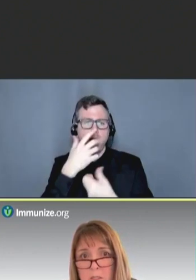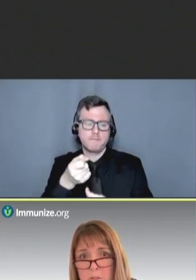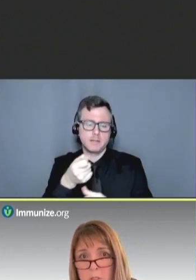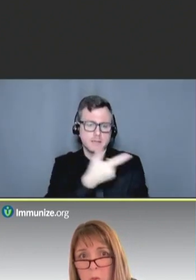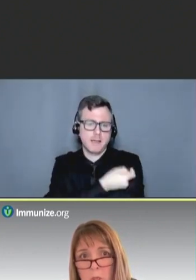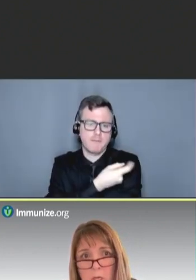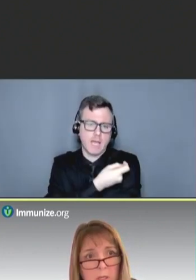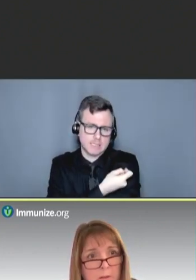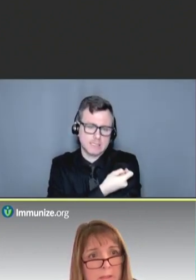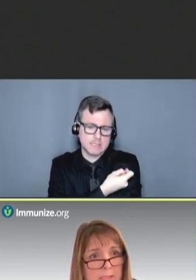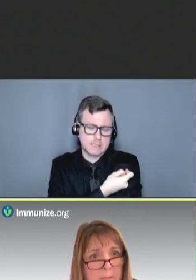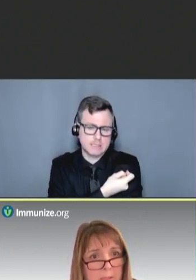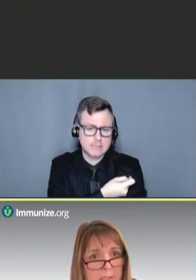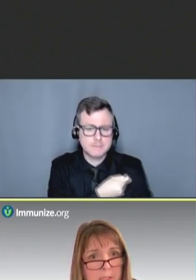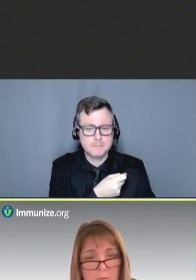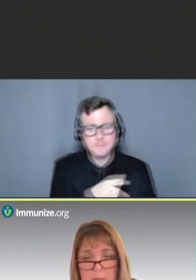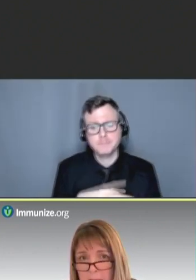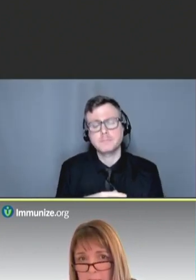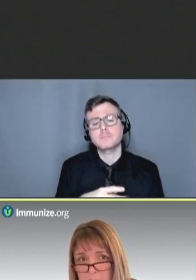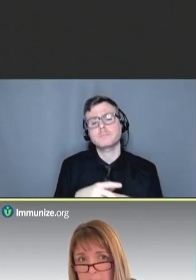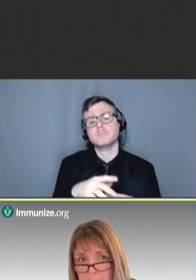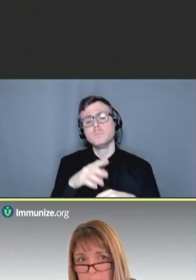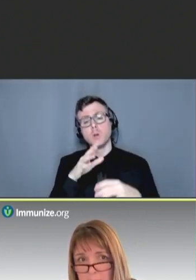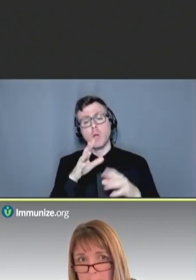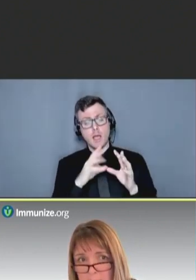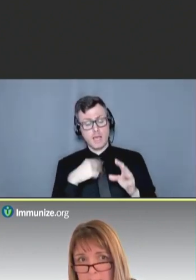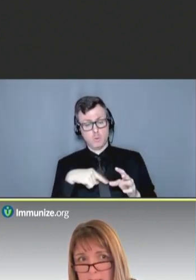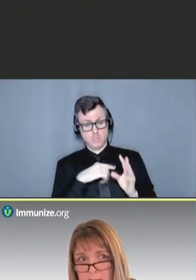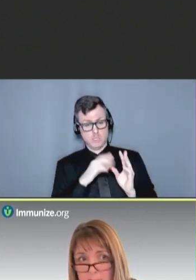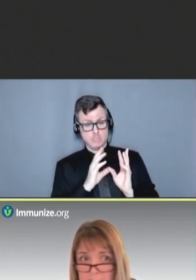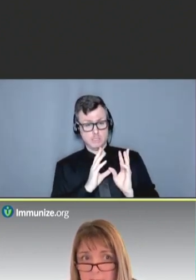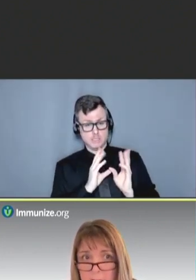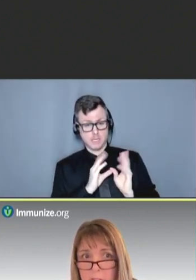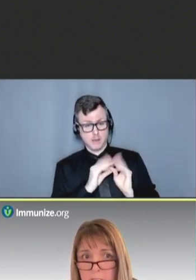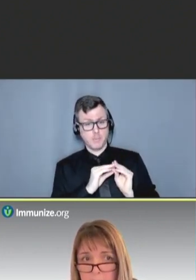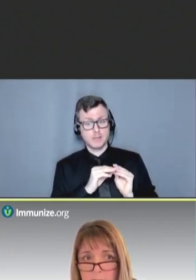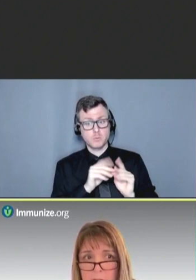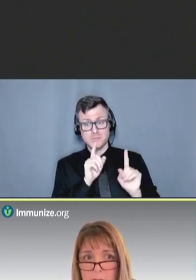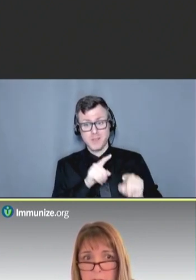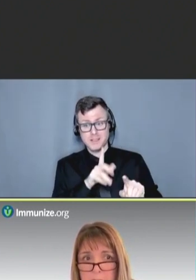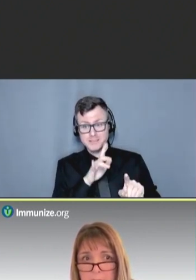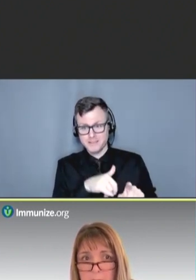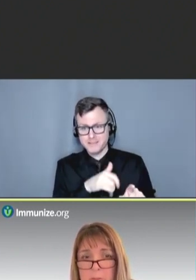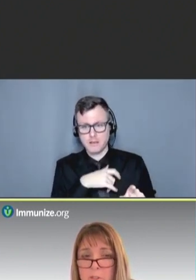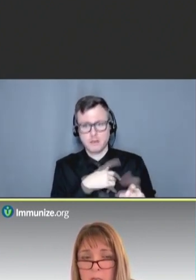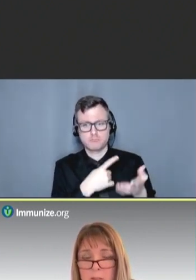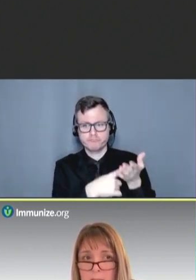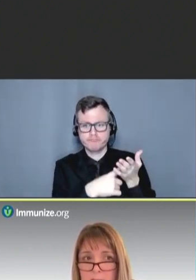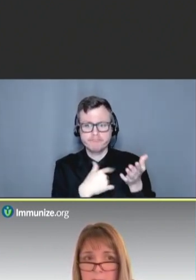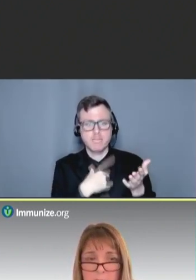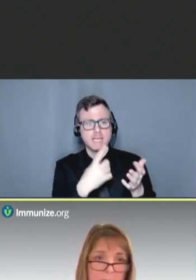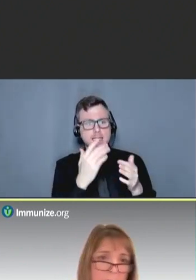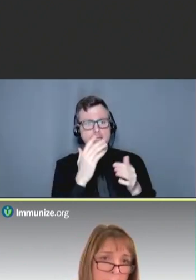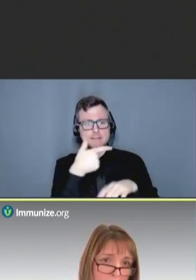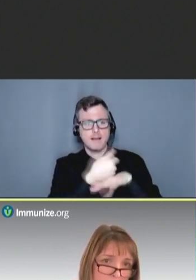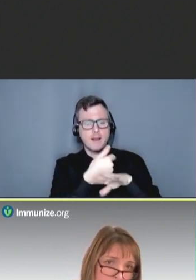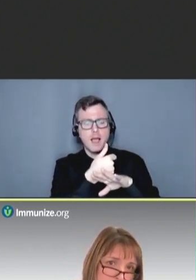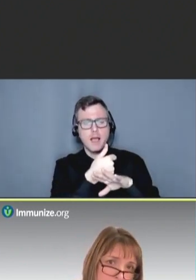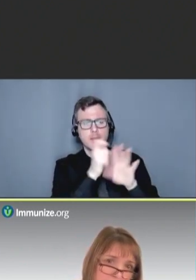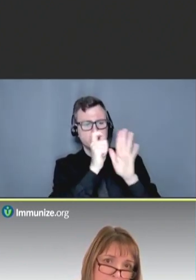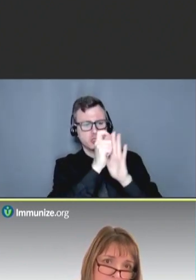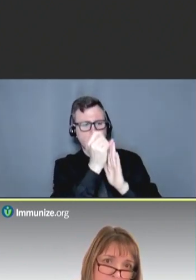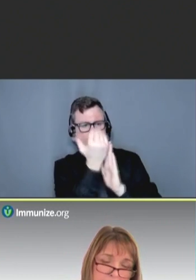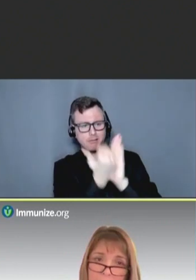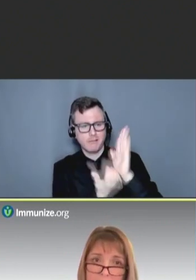So, The Summit, in response to this discussion and concern, developed a checklist for clinics.